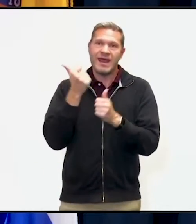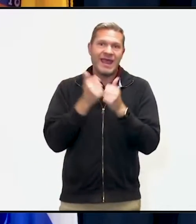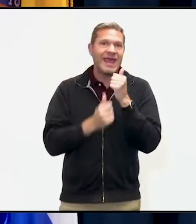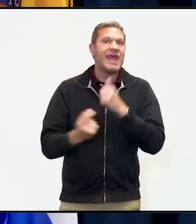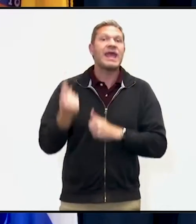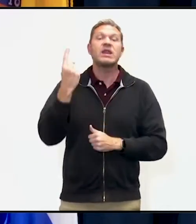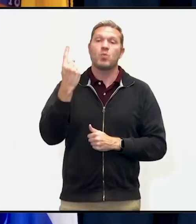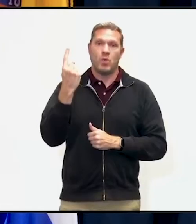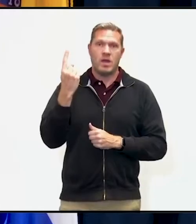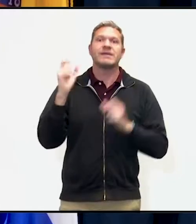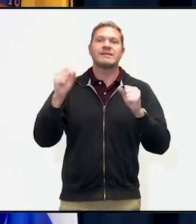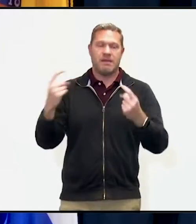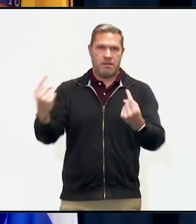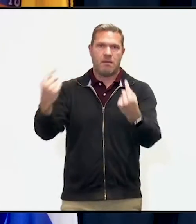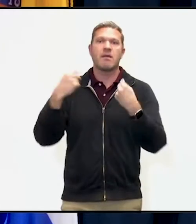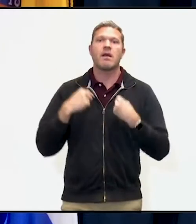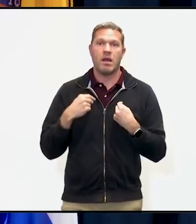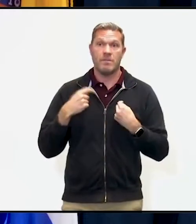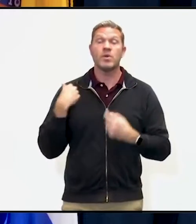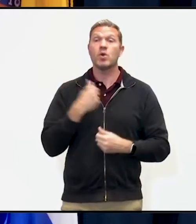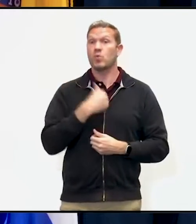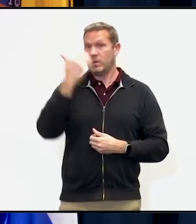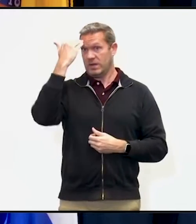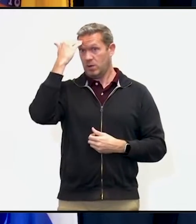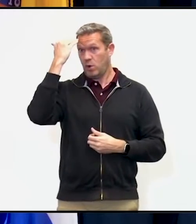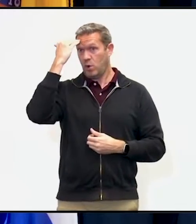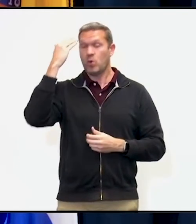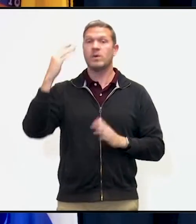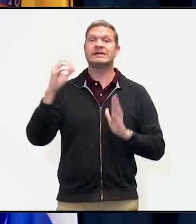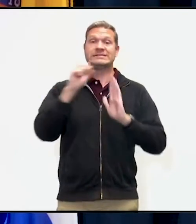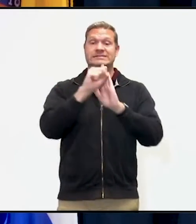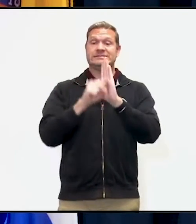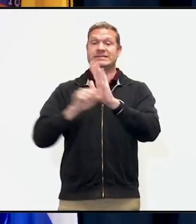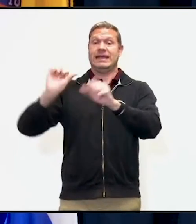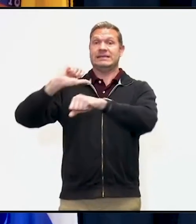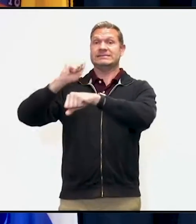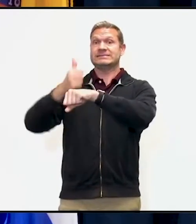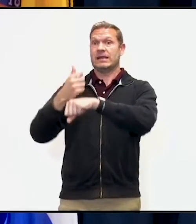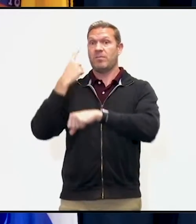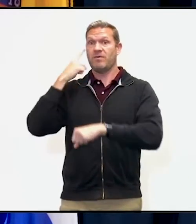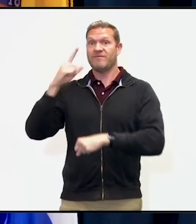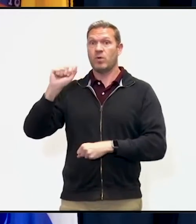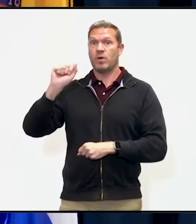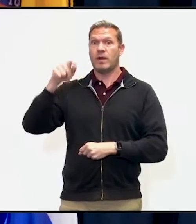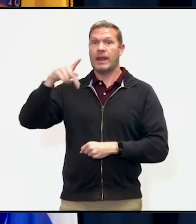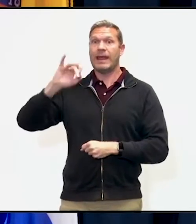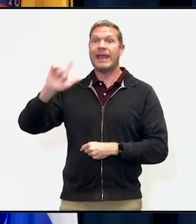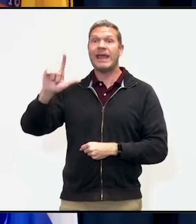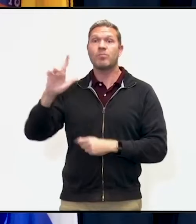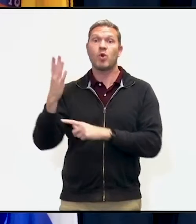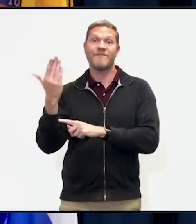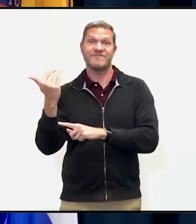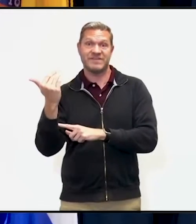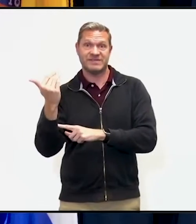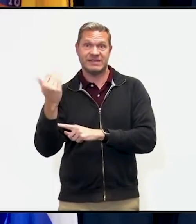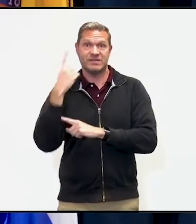And so we're, we know that the state has set April 15th date on that for anyone that's 16 and over.